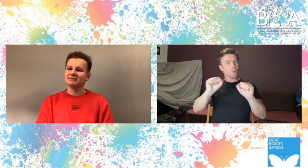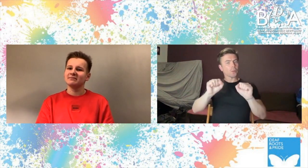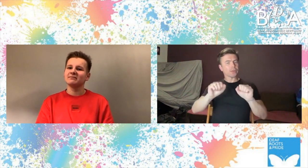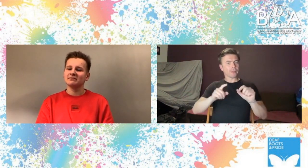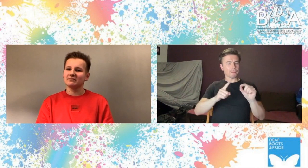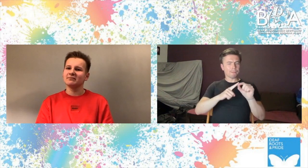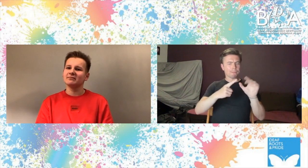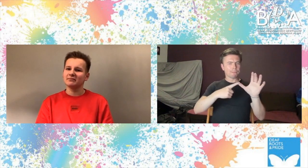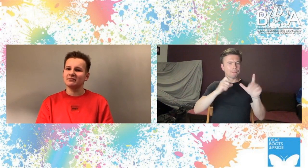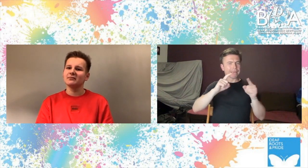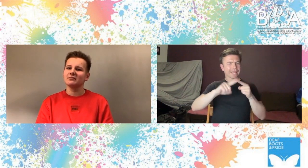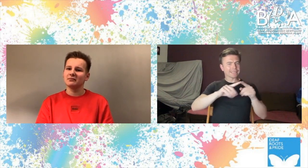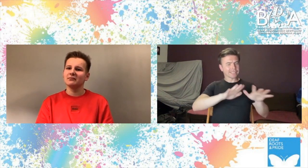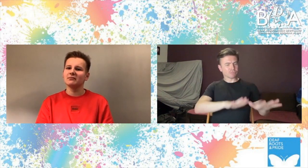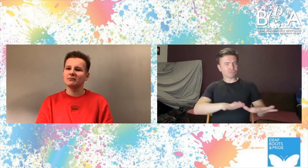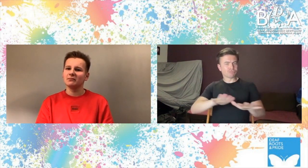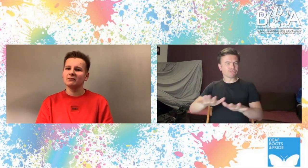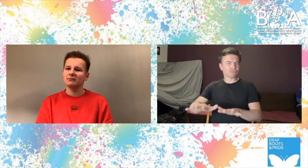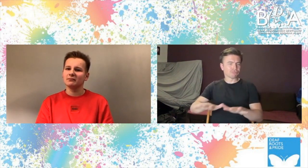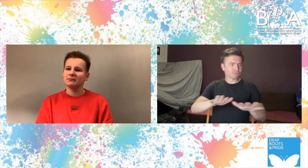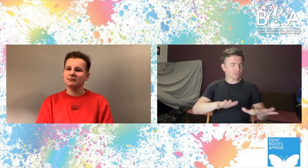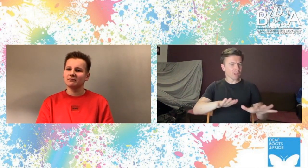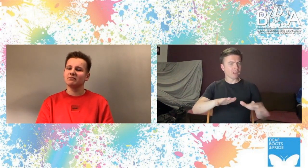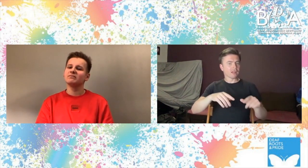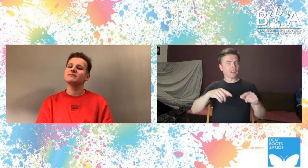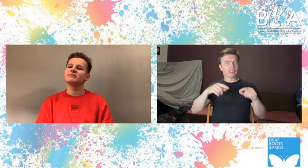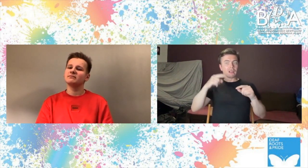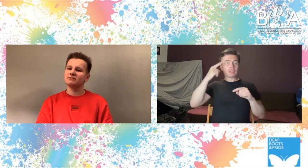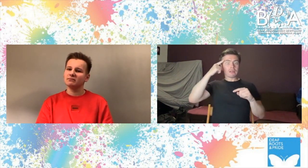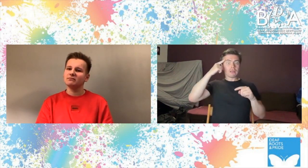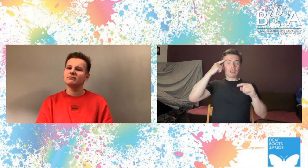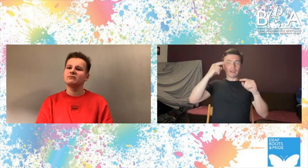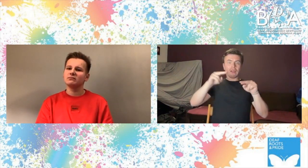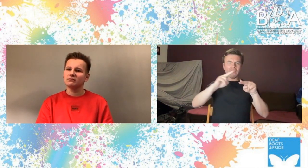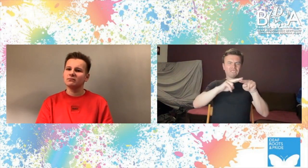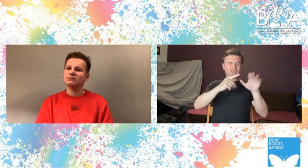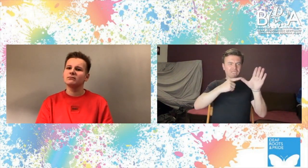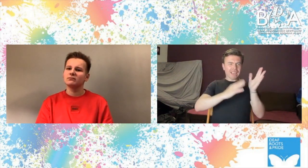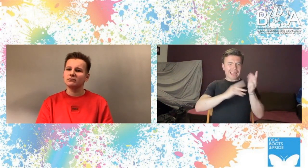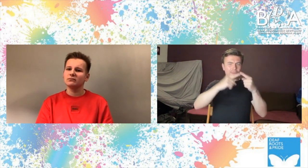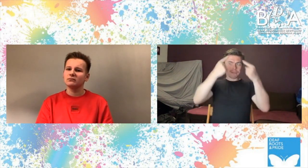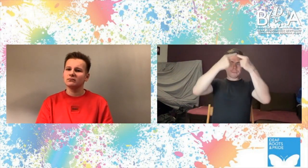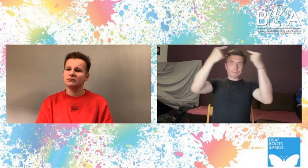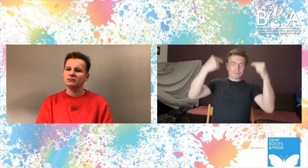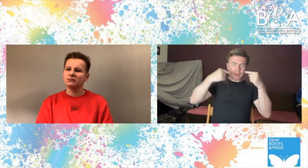You’ve got to follow your own path at your own pace. Don’t think about fame